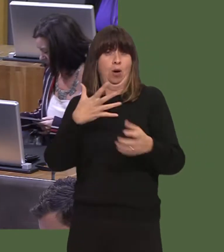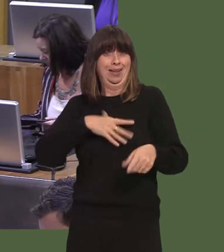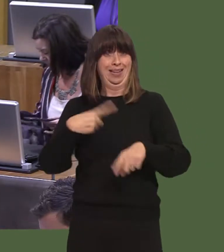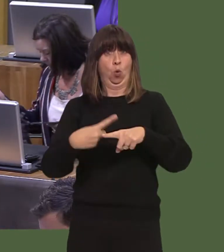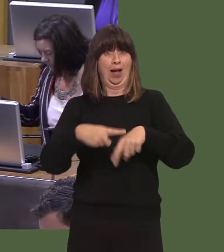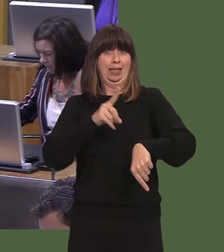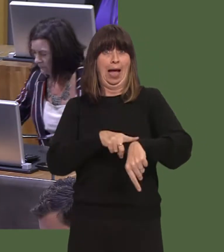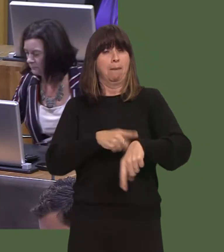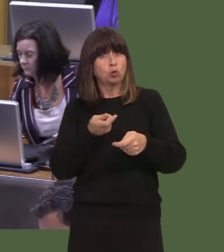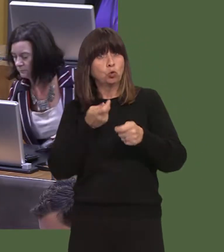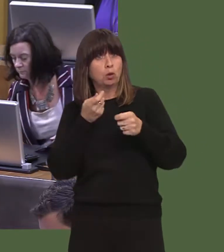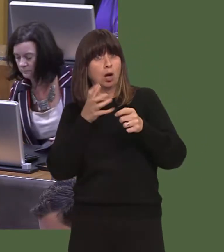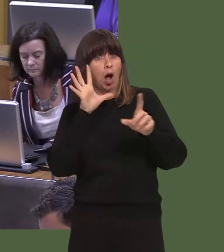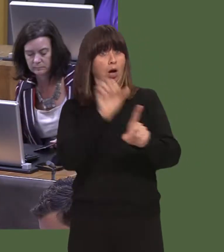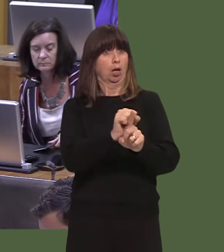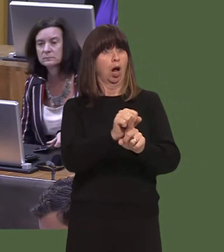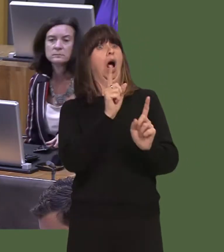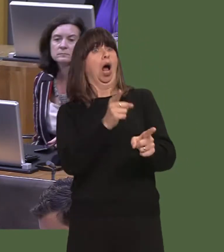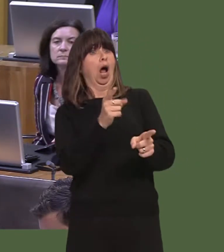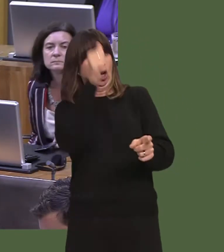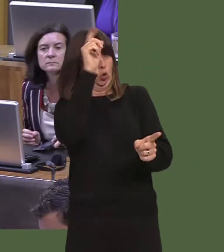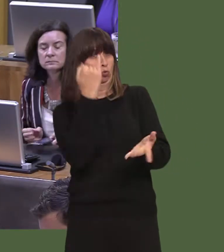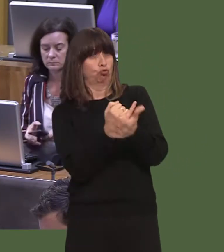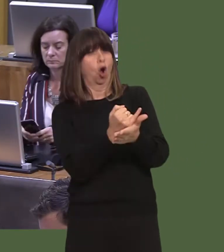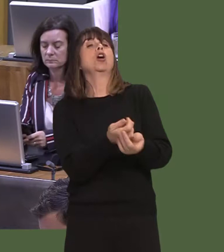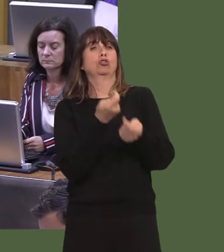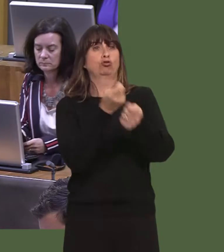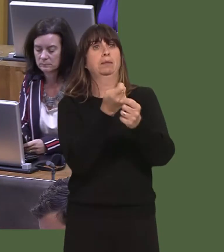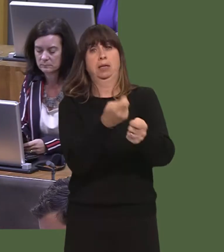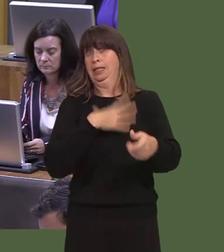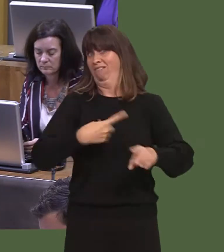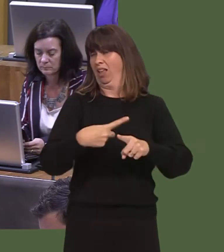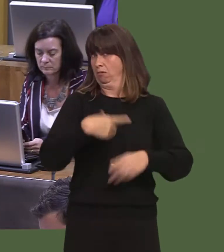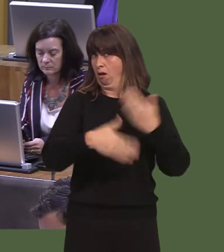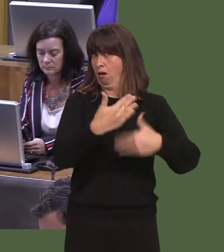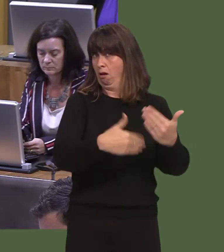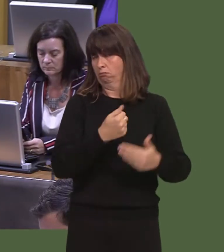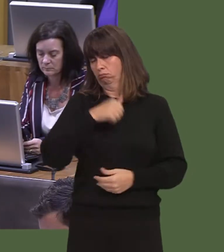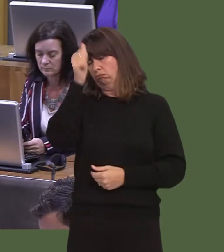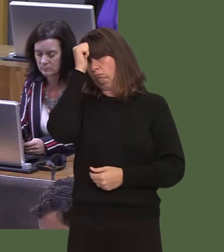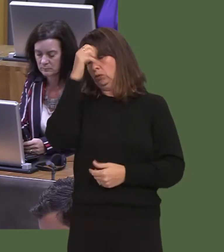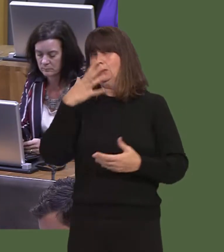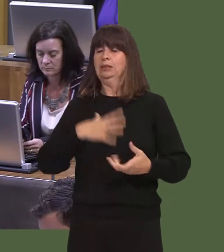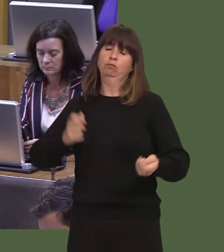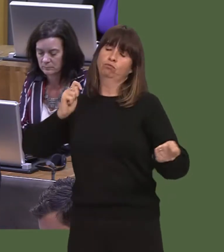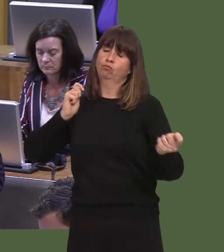diagnostics and for treatment. In the longer term, of course, we do recognise the need to transform the way services are